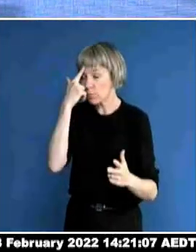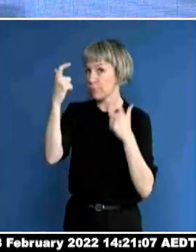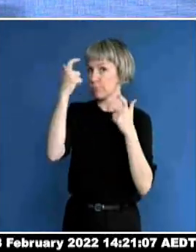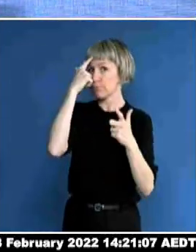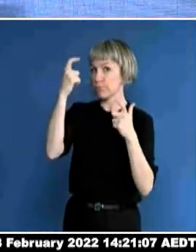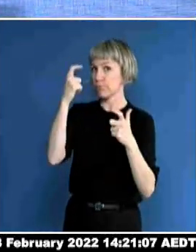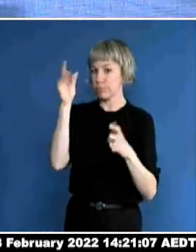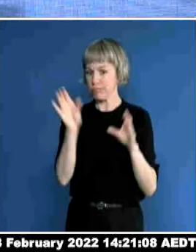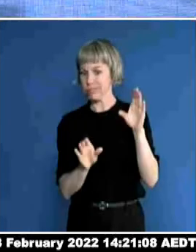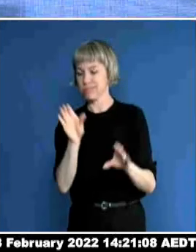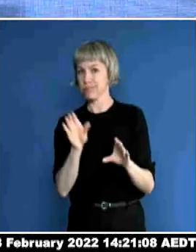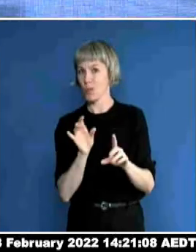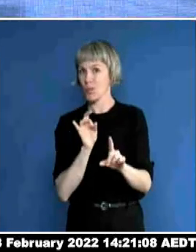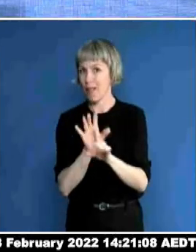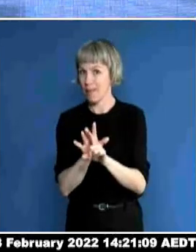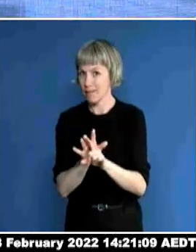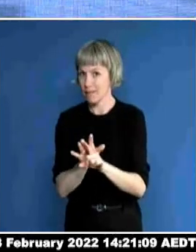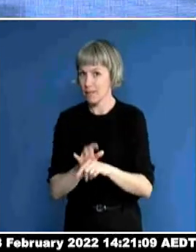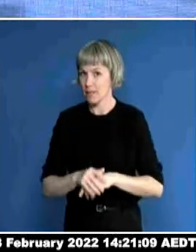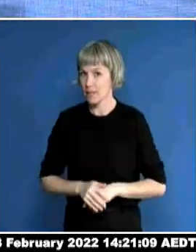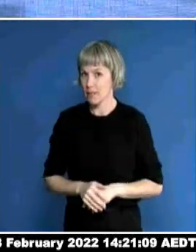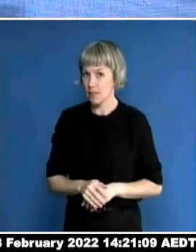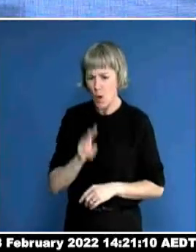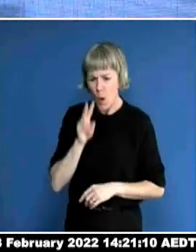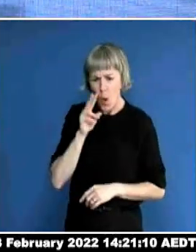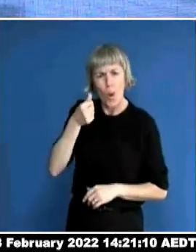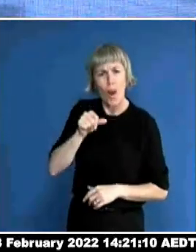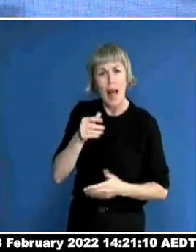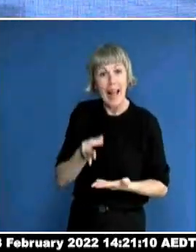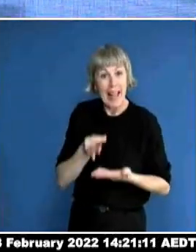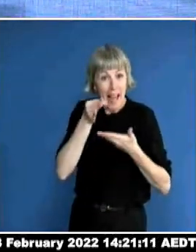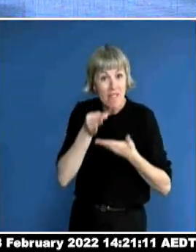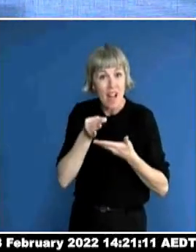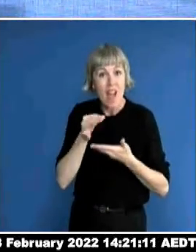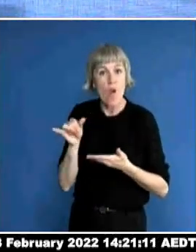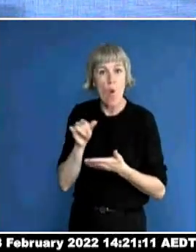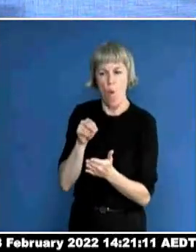Or was it like an office with some things in it? What did it look like?